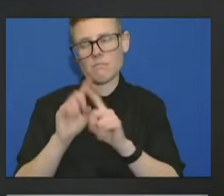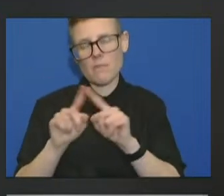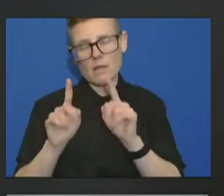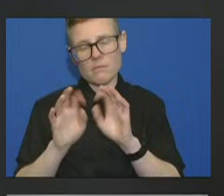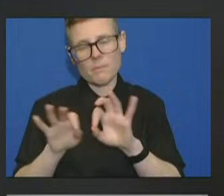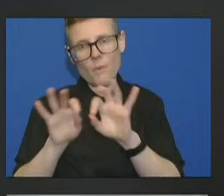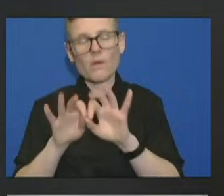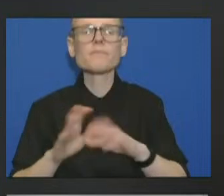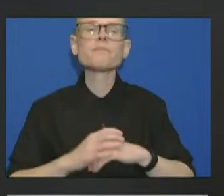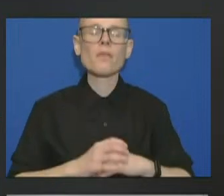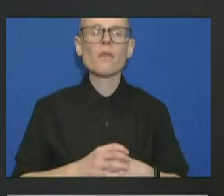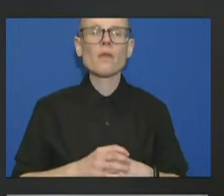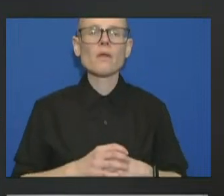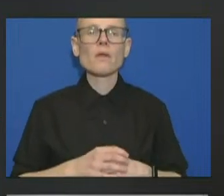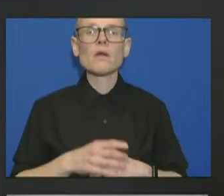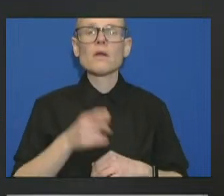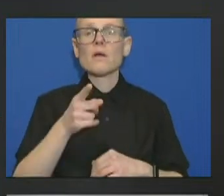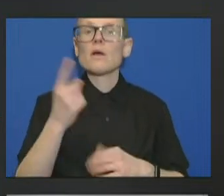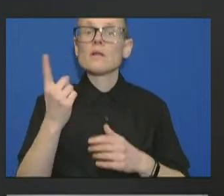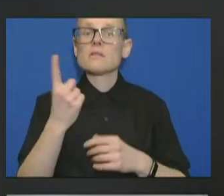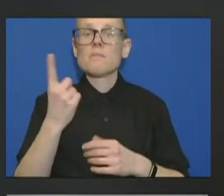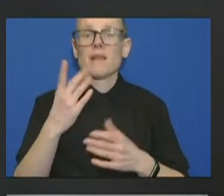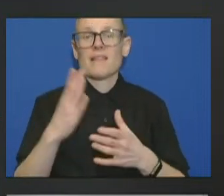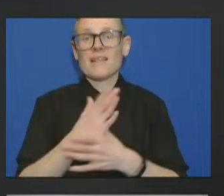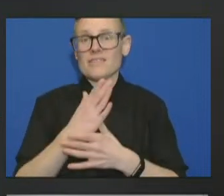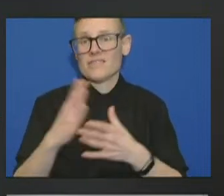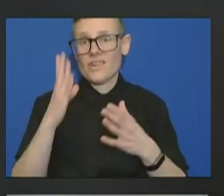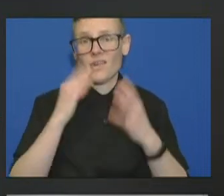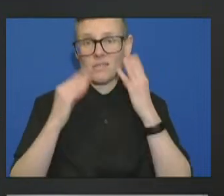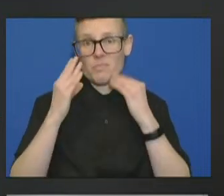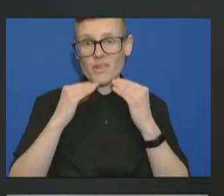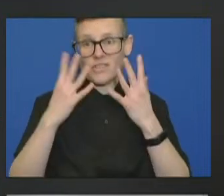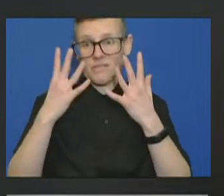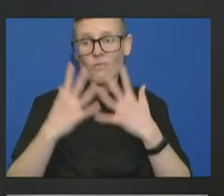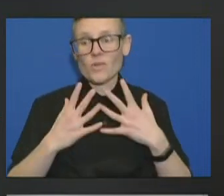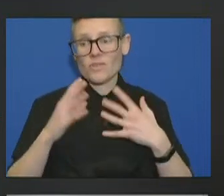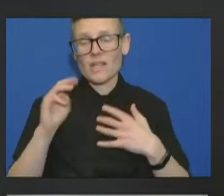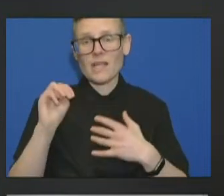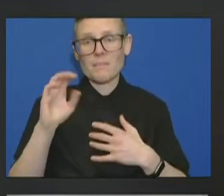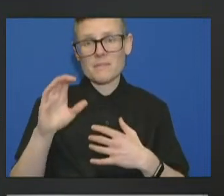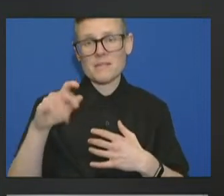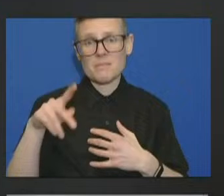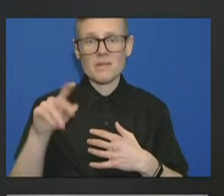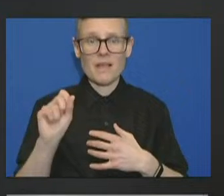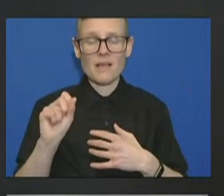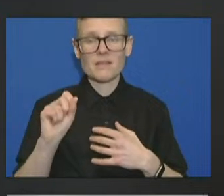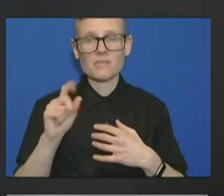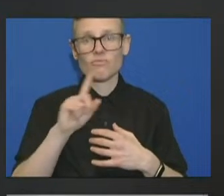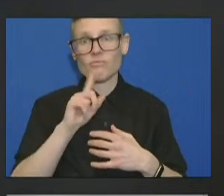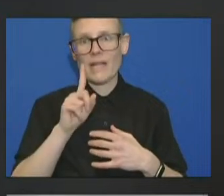slide please. Big budget ask but really important something that